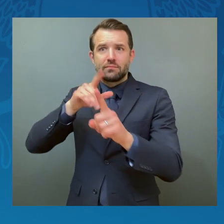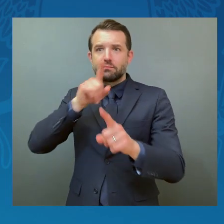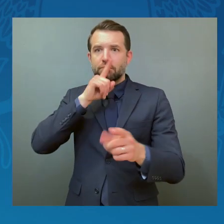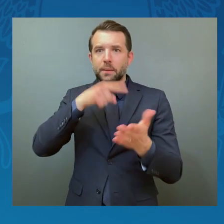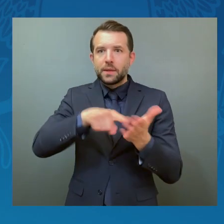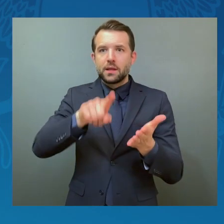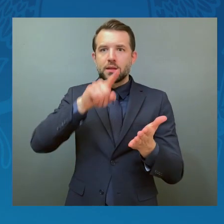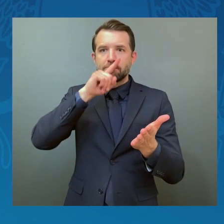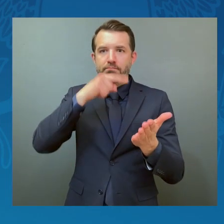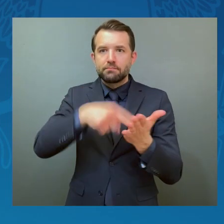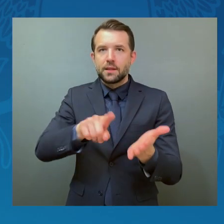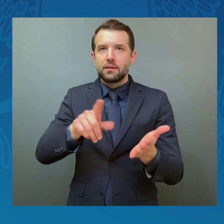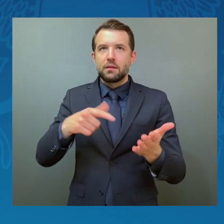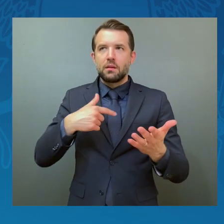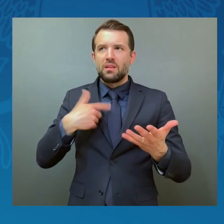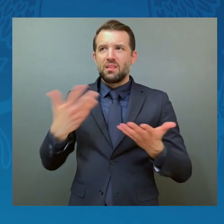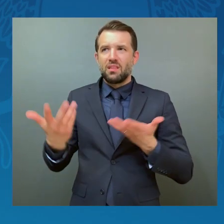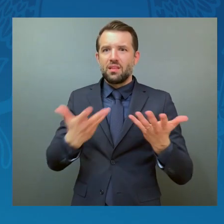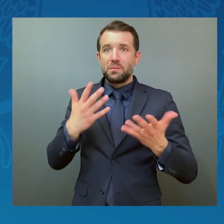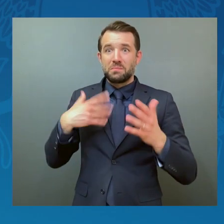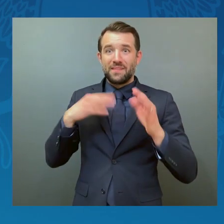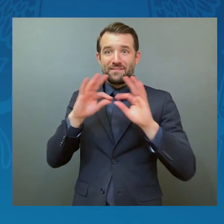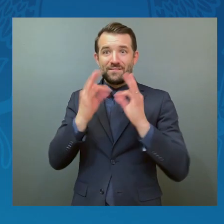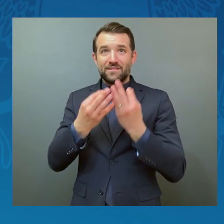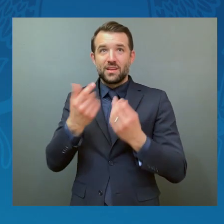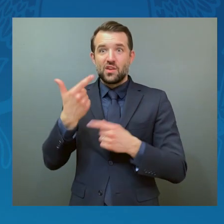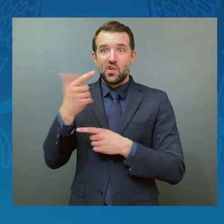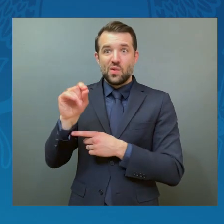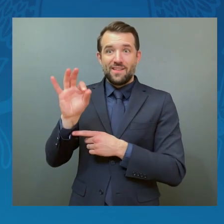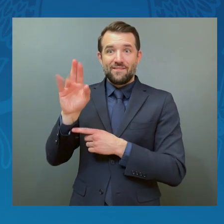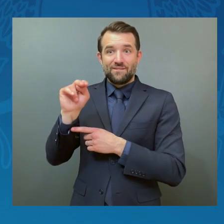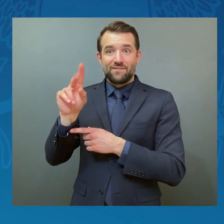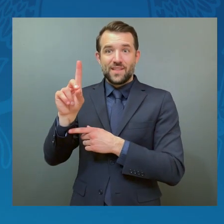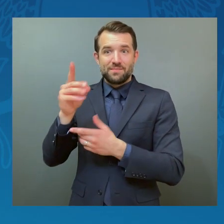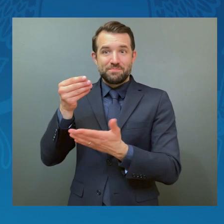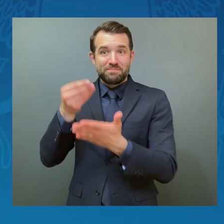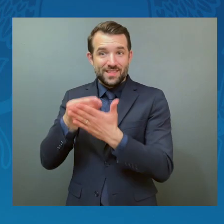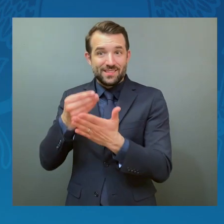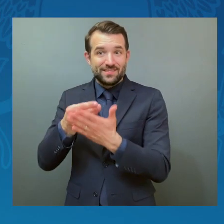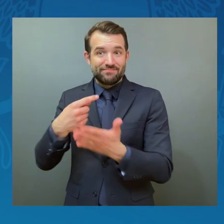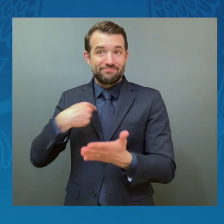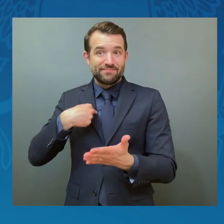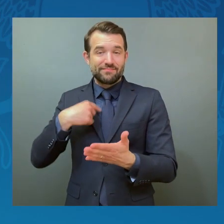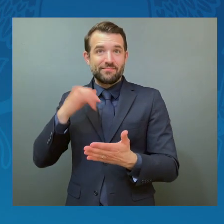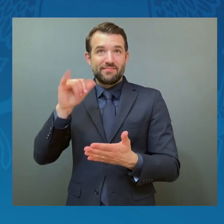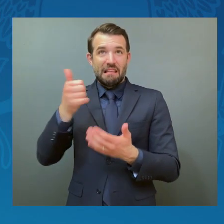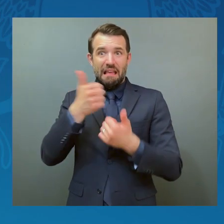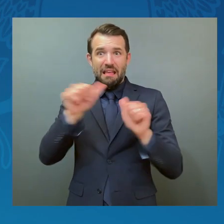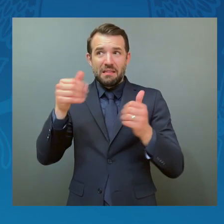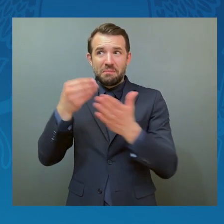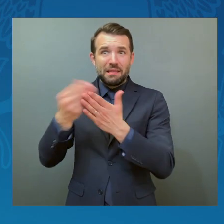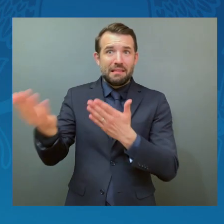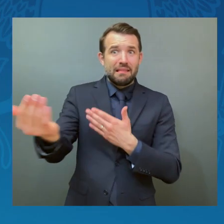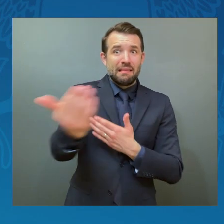in the hopes of being able to cover at least a proportion of the medical debt. My community came together to support me